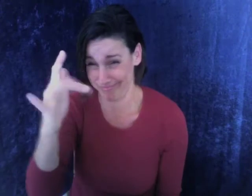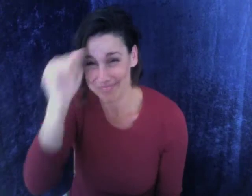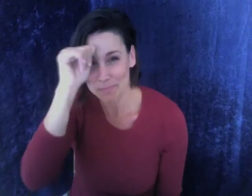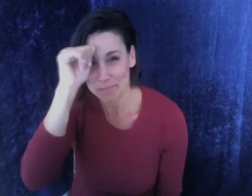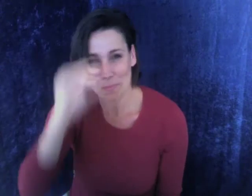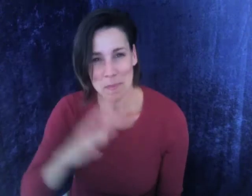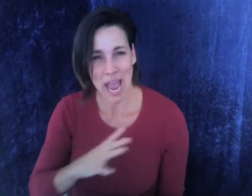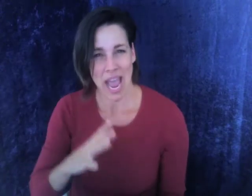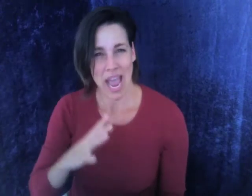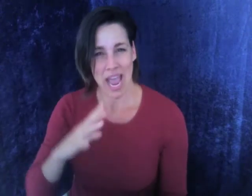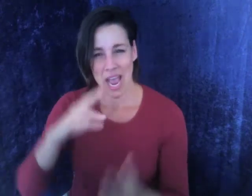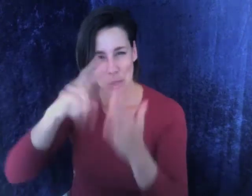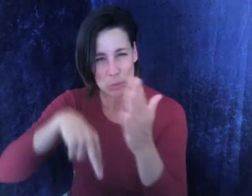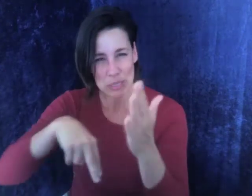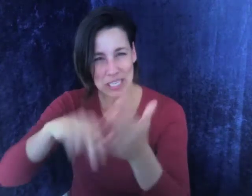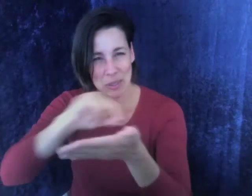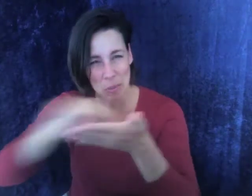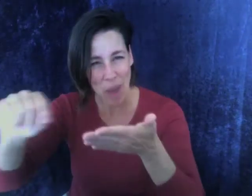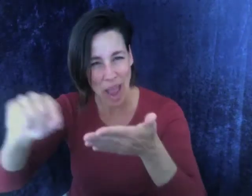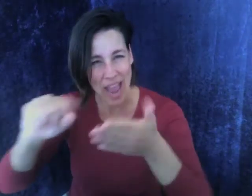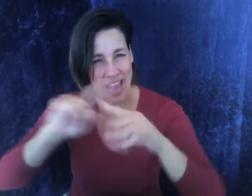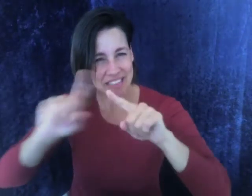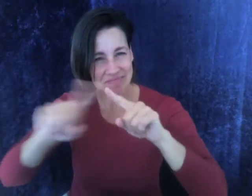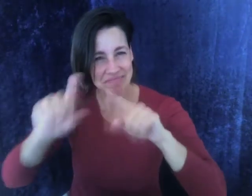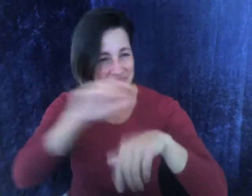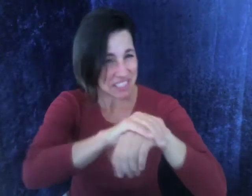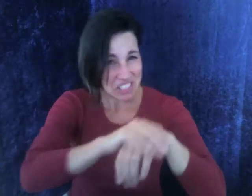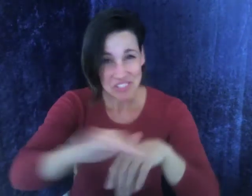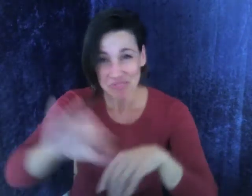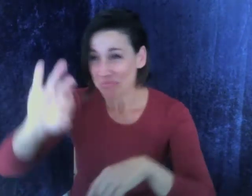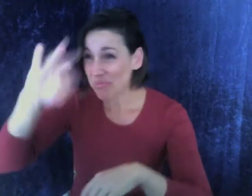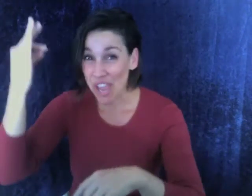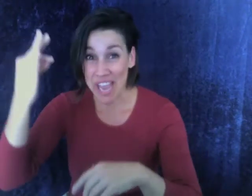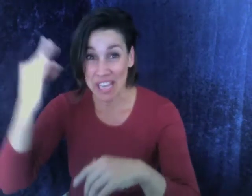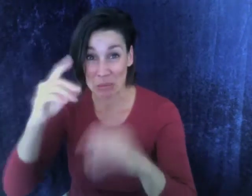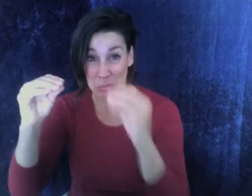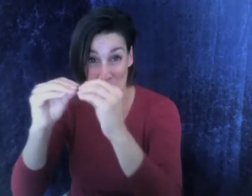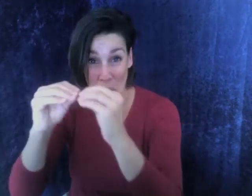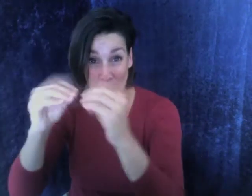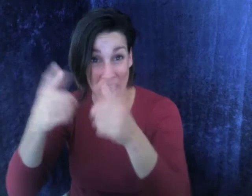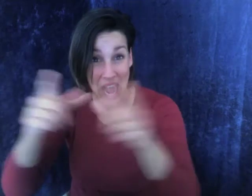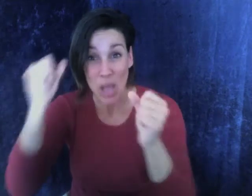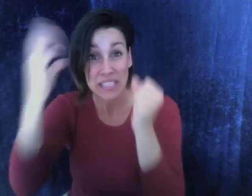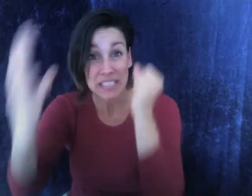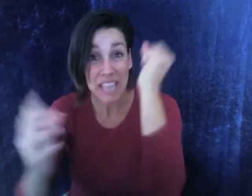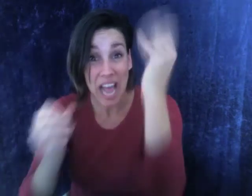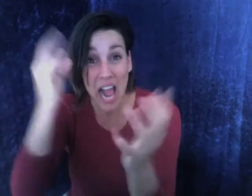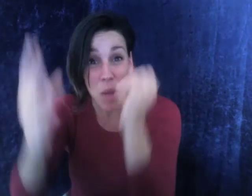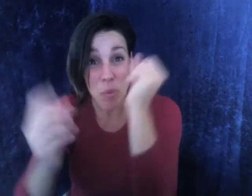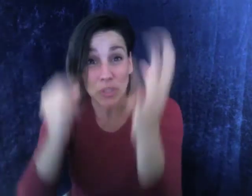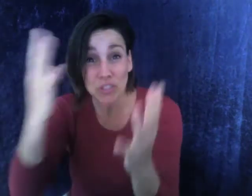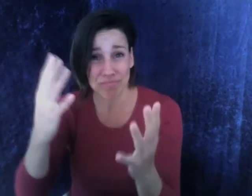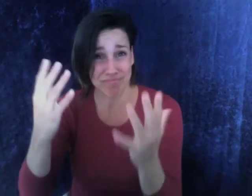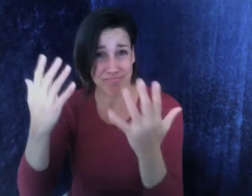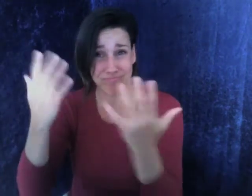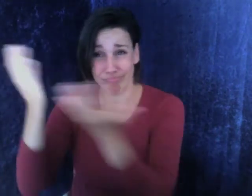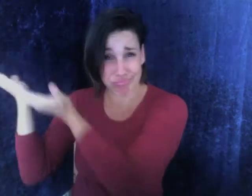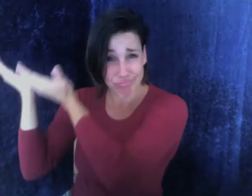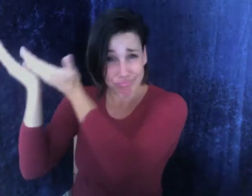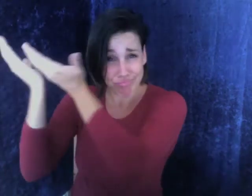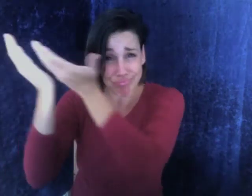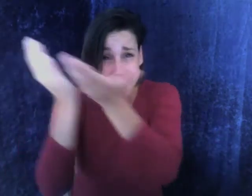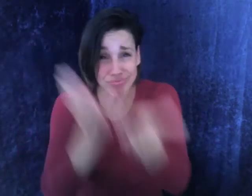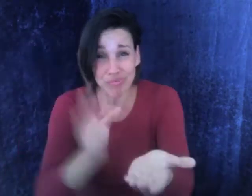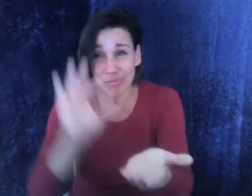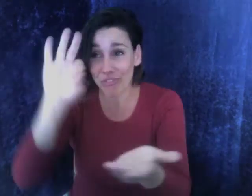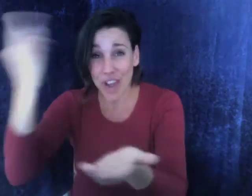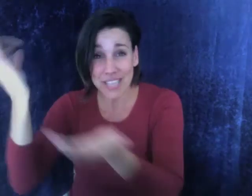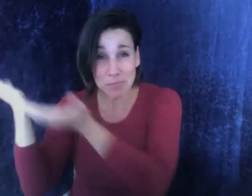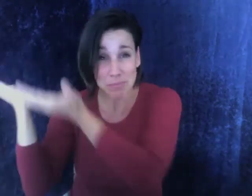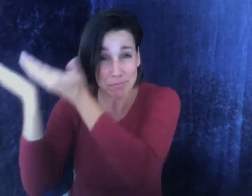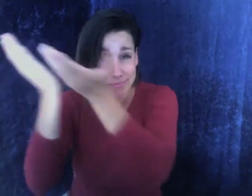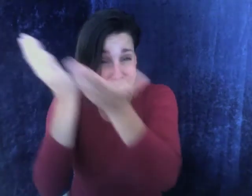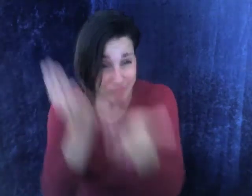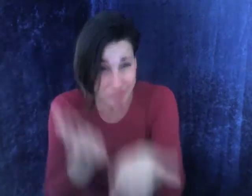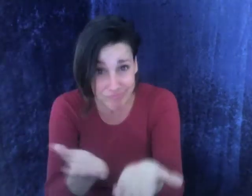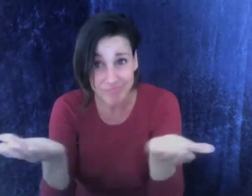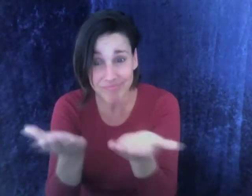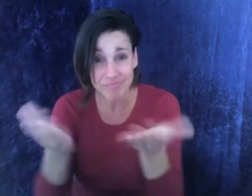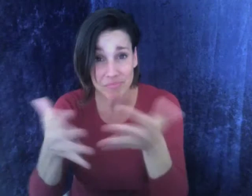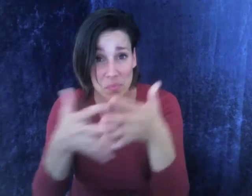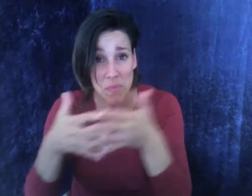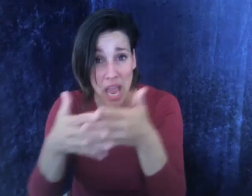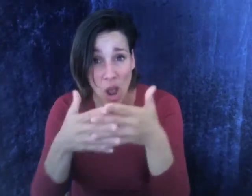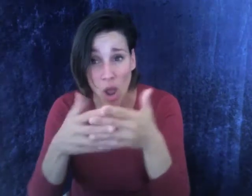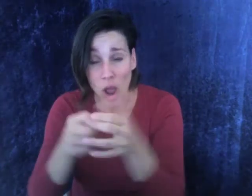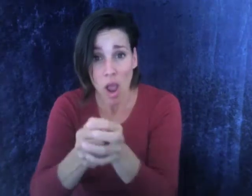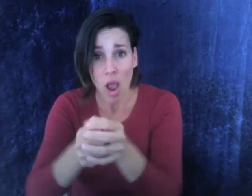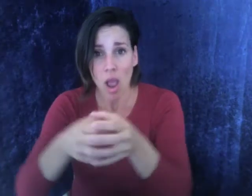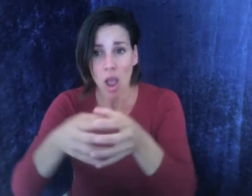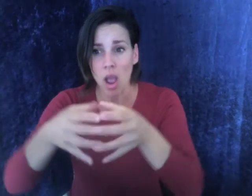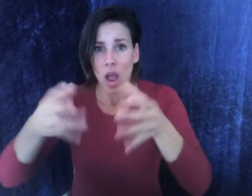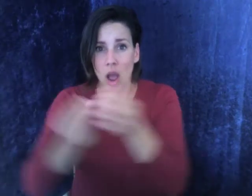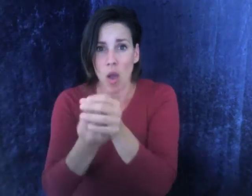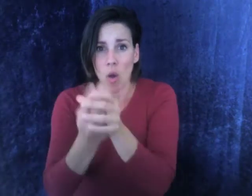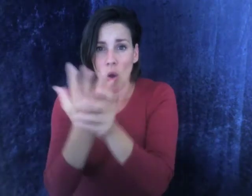Clerc was a brillant gentleman who introduced French Sign Language to United States,